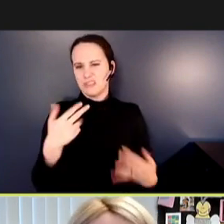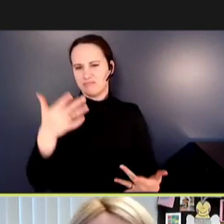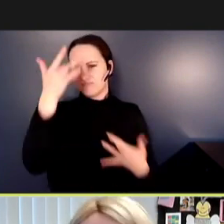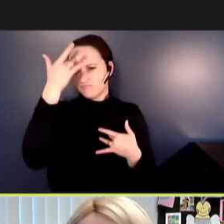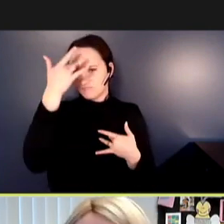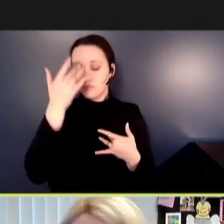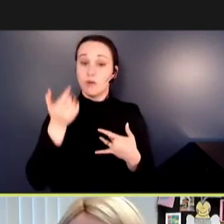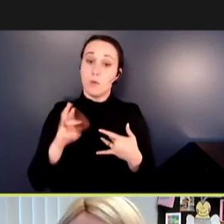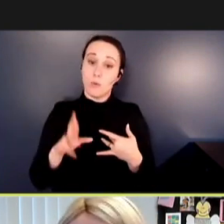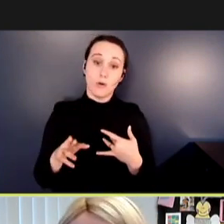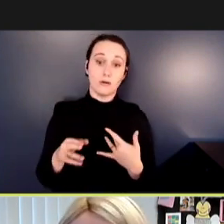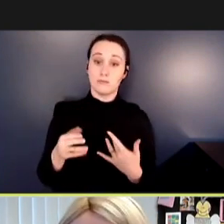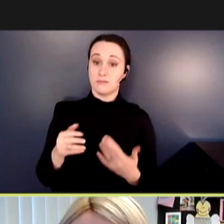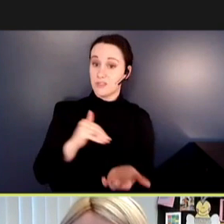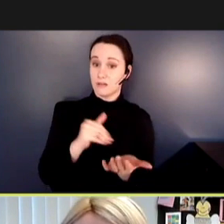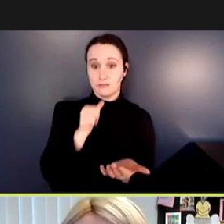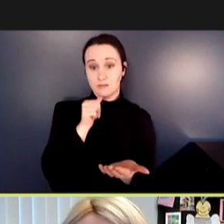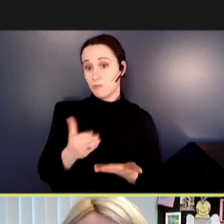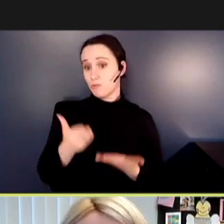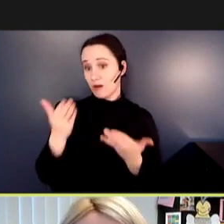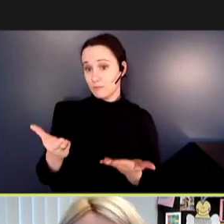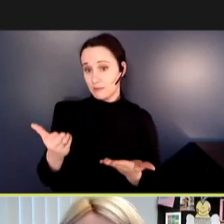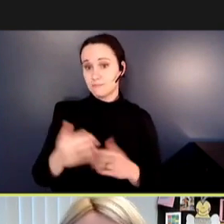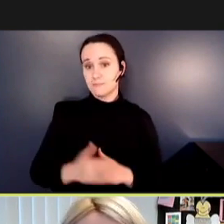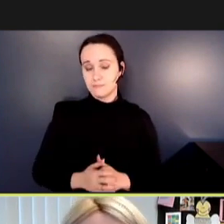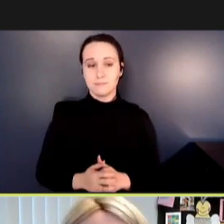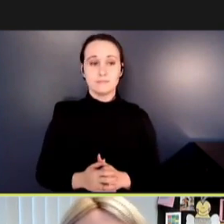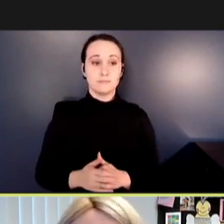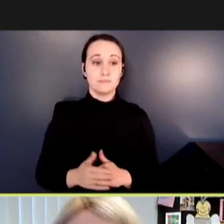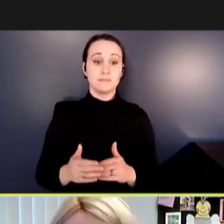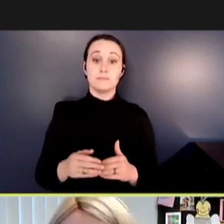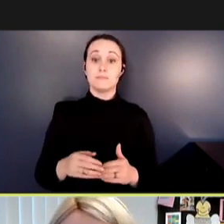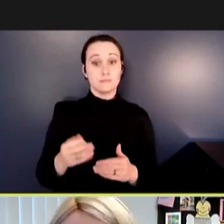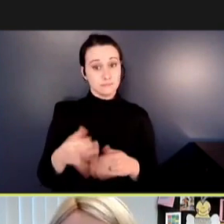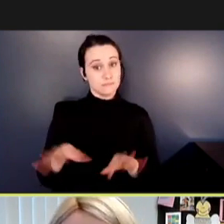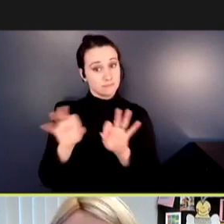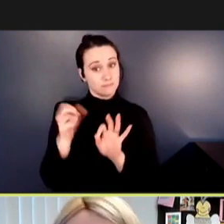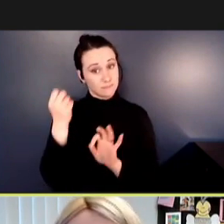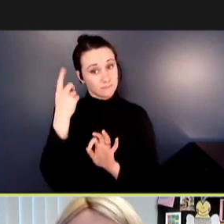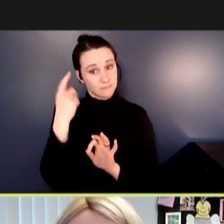provider recommendation and in fact healthcare provider recommendation was reported to be the